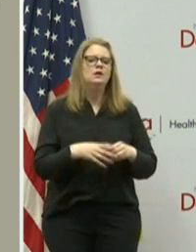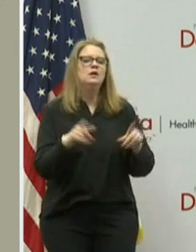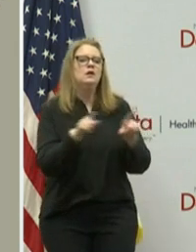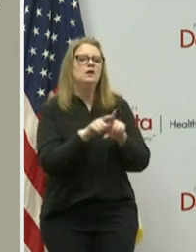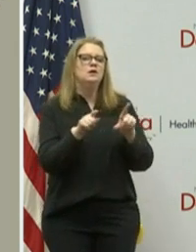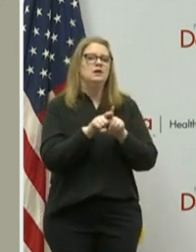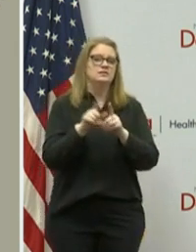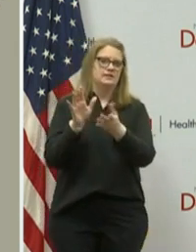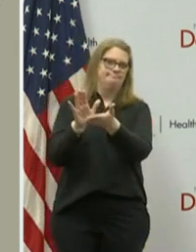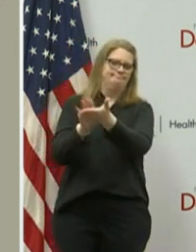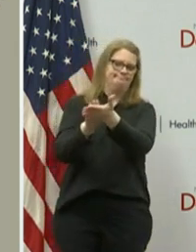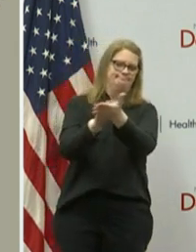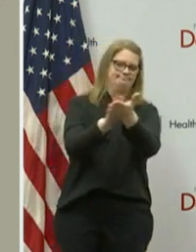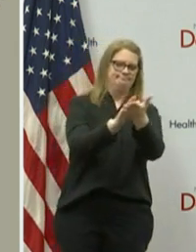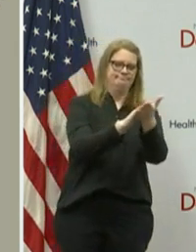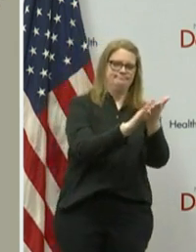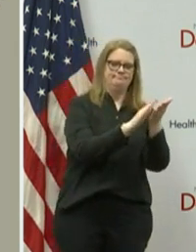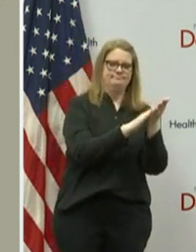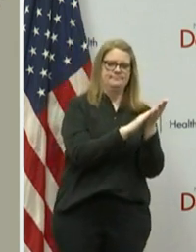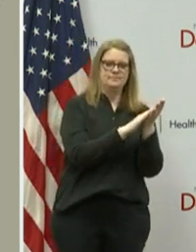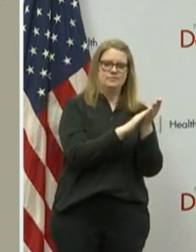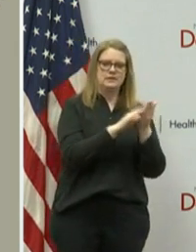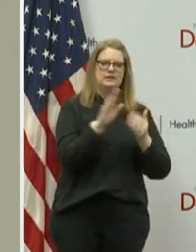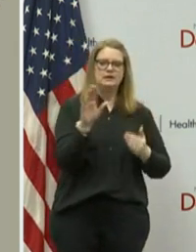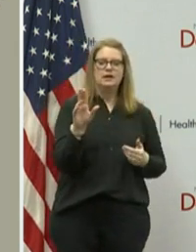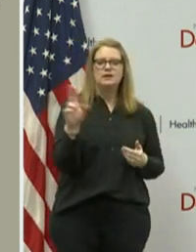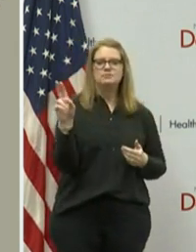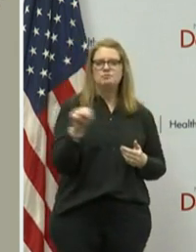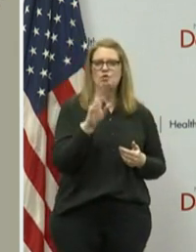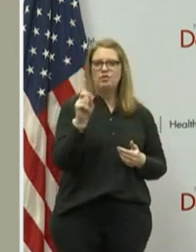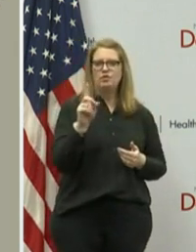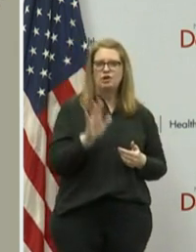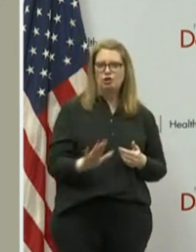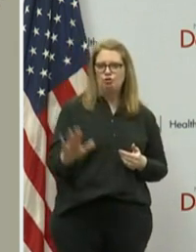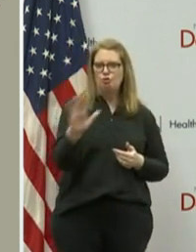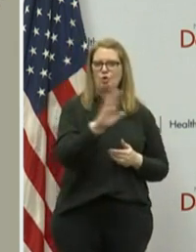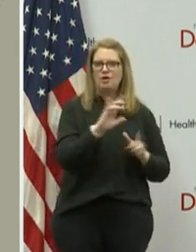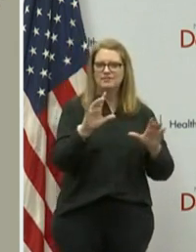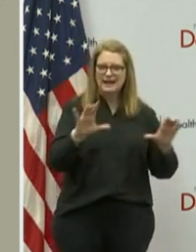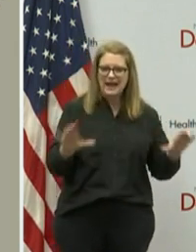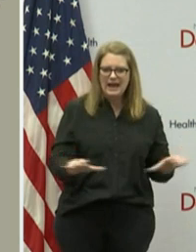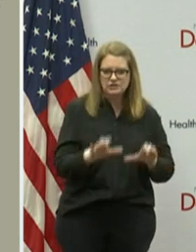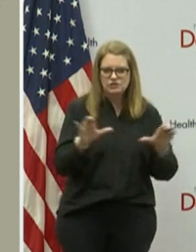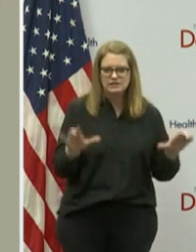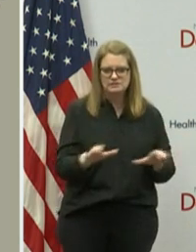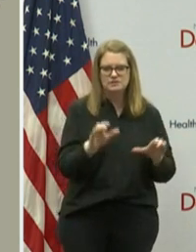ARE THIRD LOWEST IN THE NATION. THE NEXT THING I WANT TO SAY IS